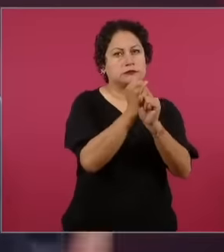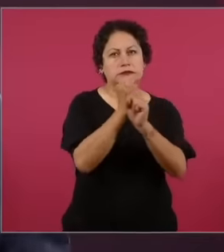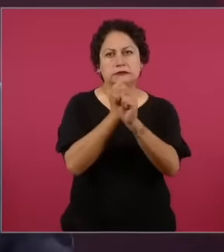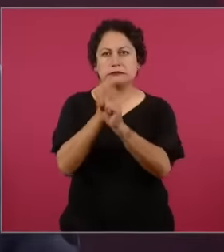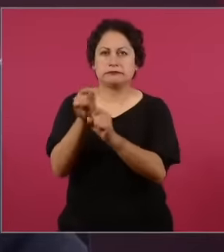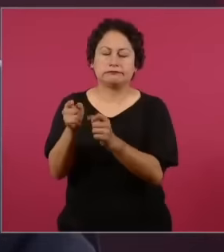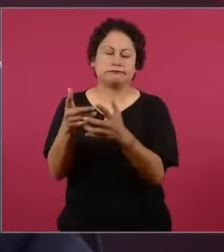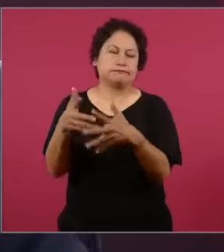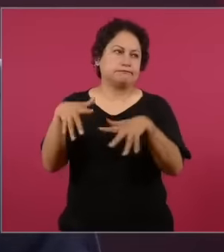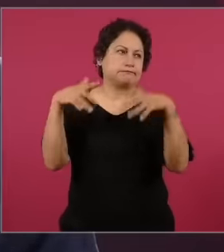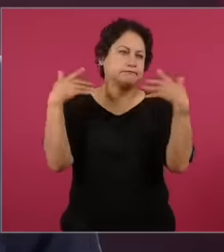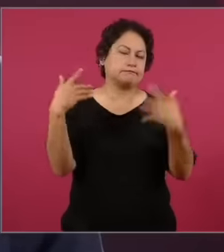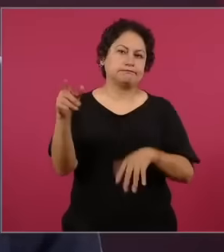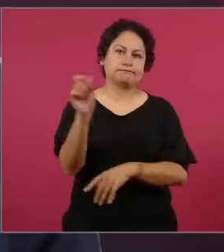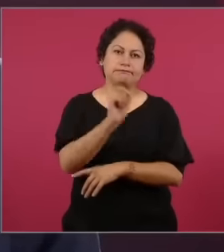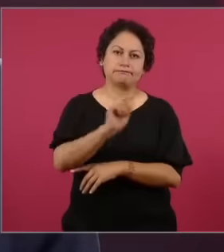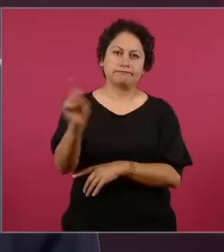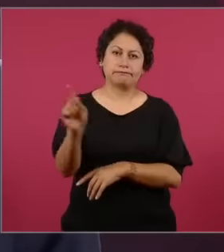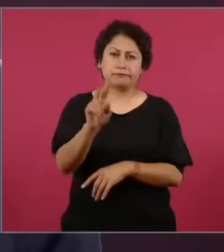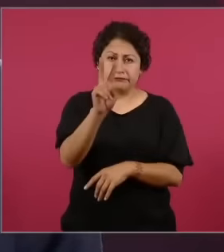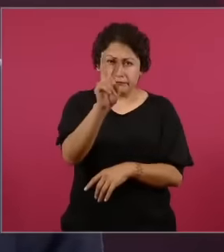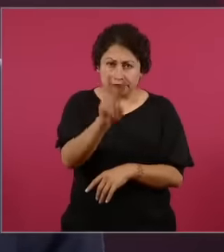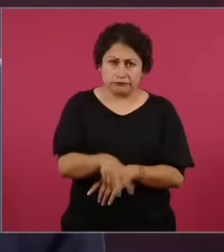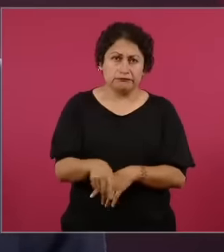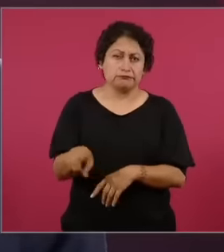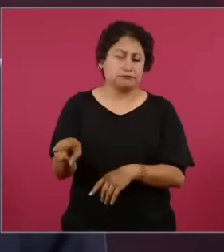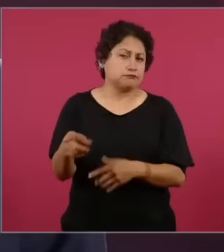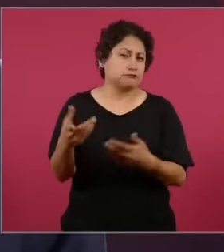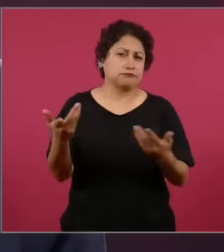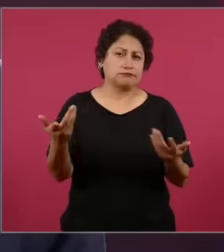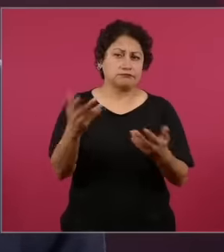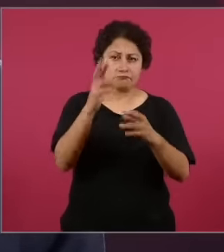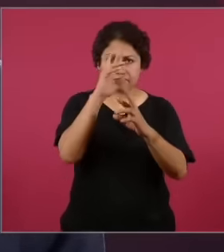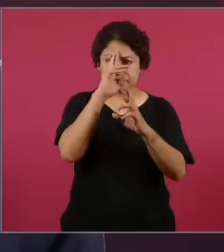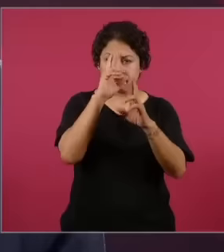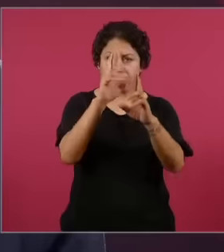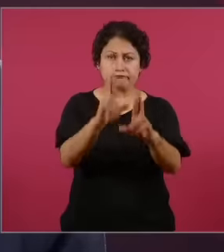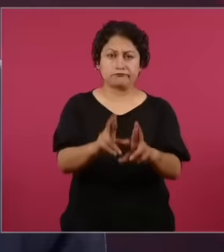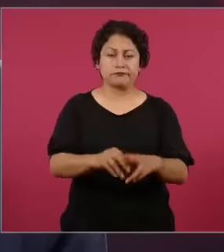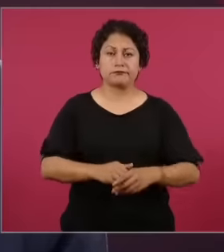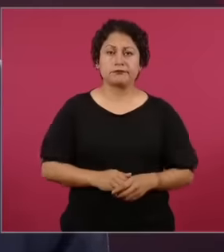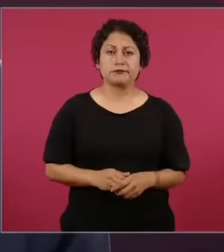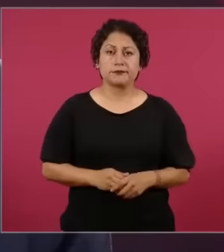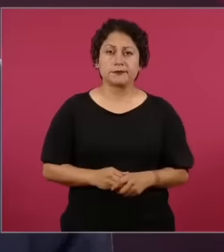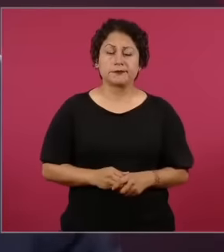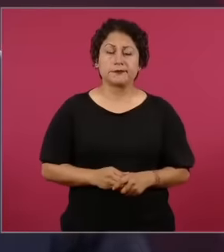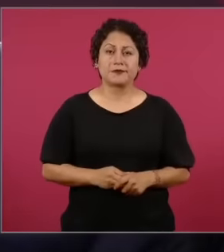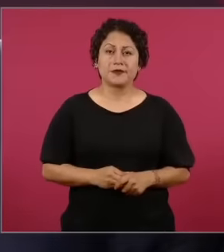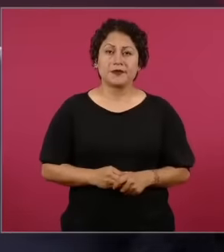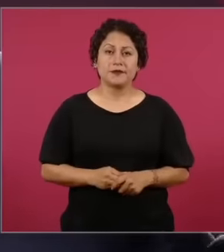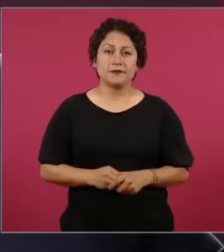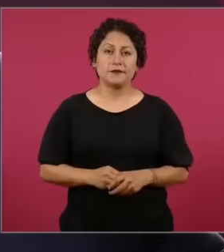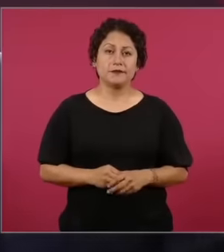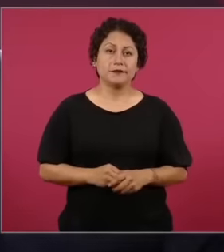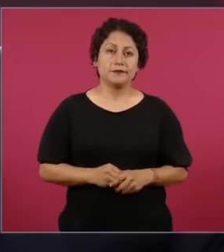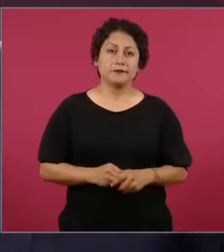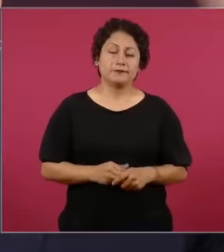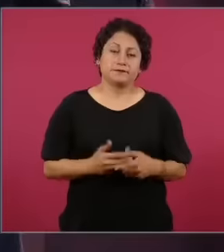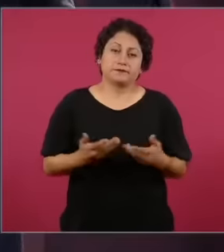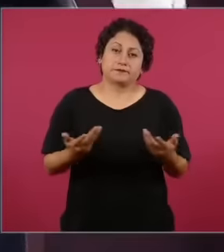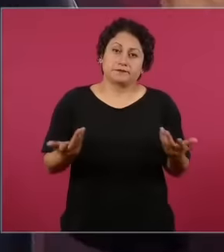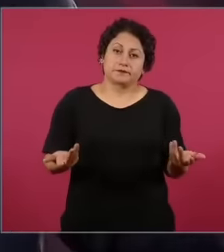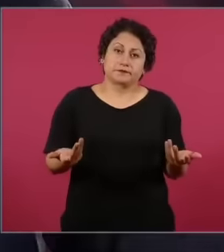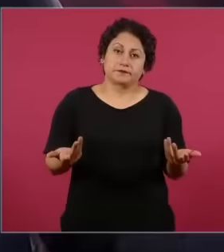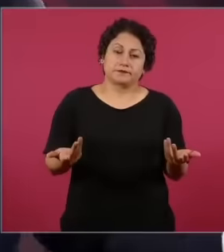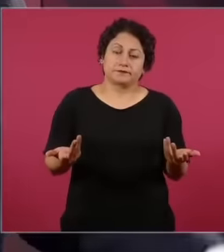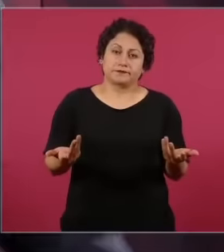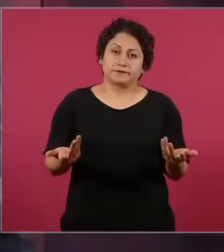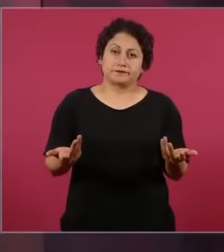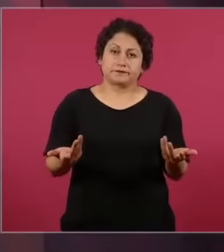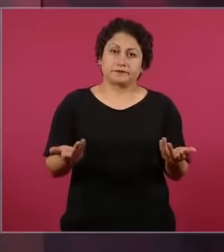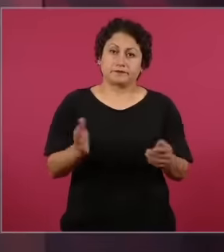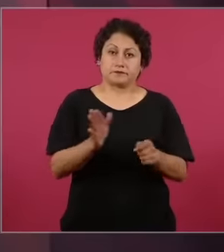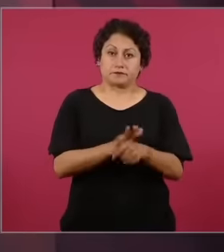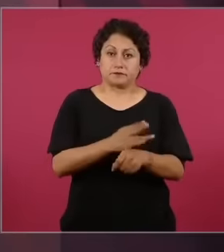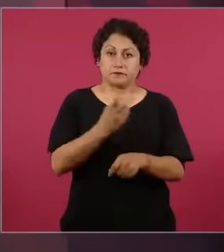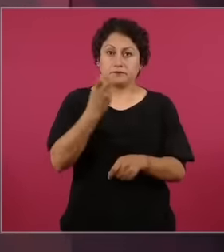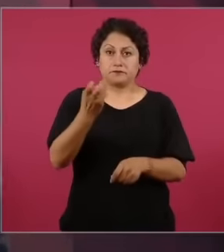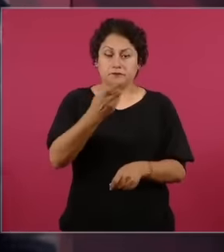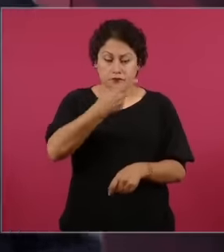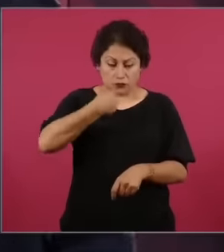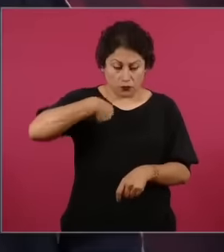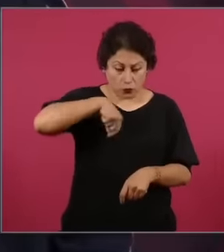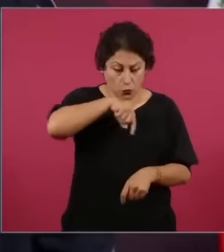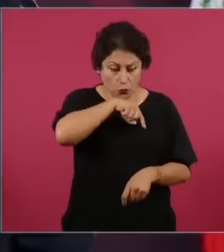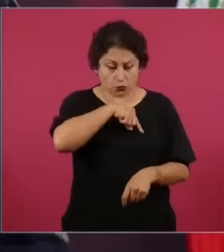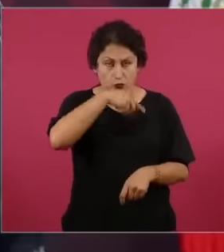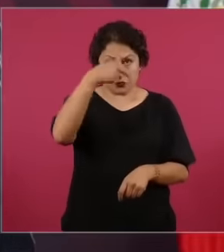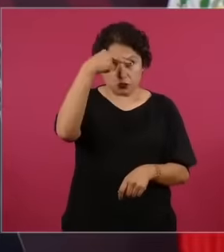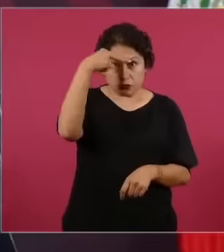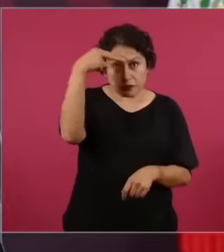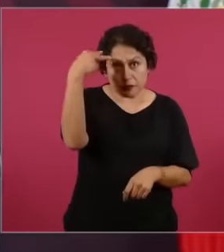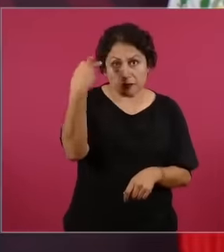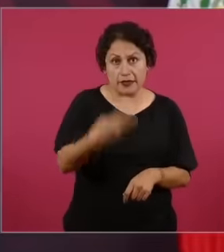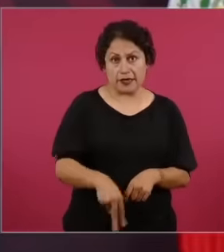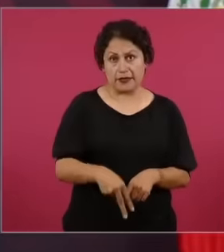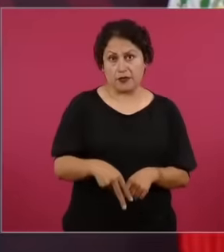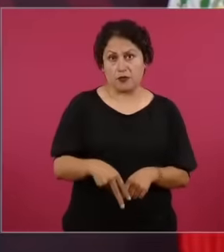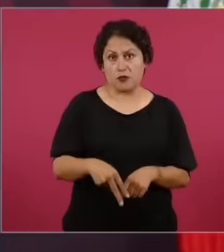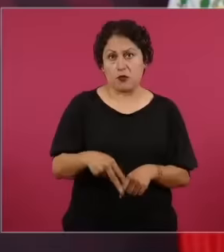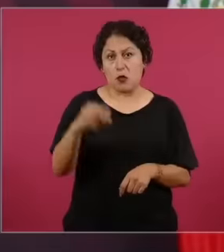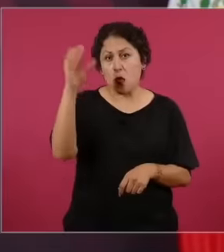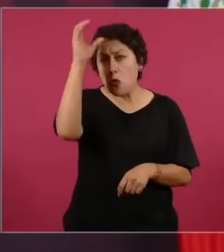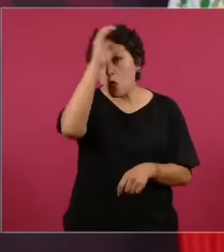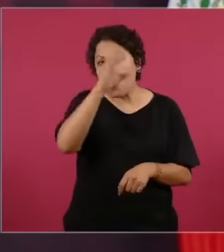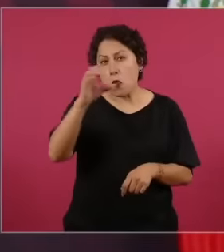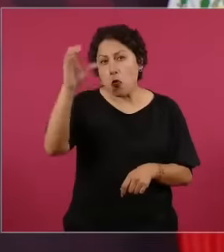due respect. So we are Heirs of great civilizations so Mexico is